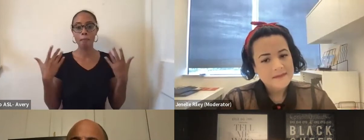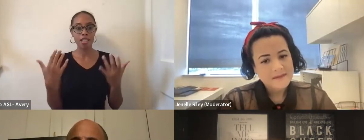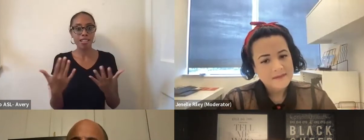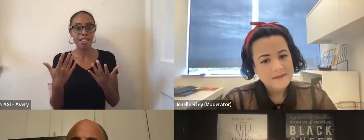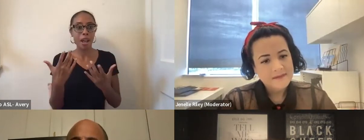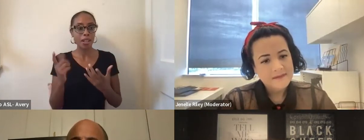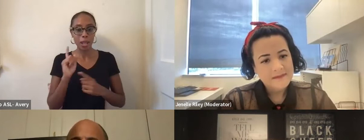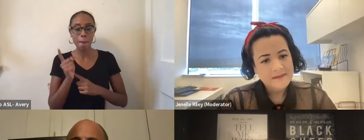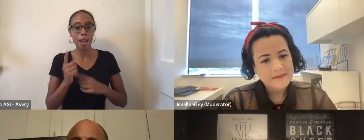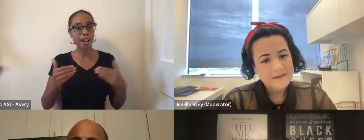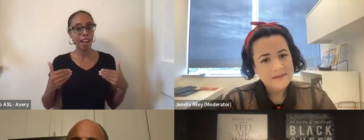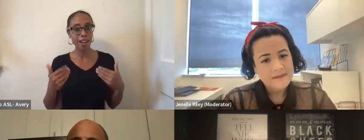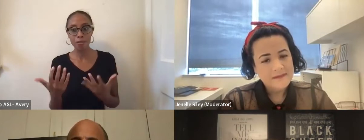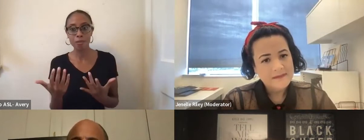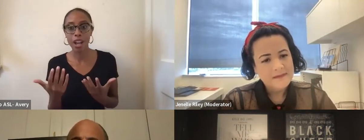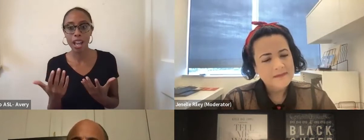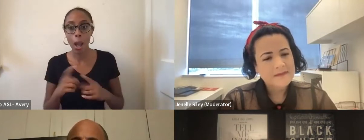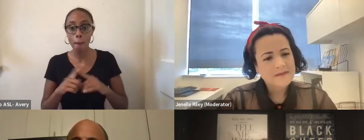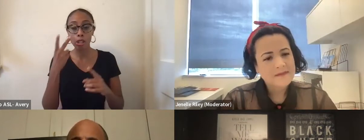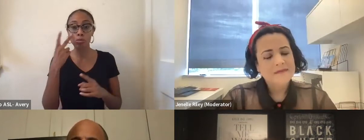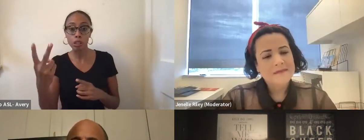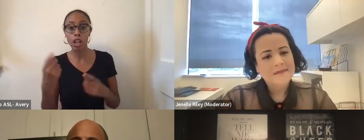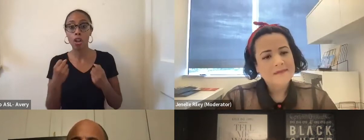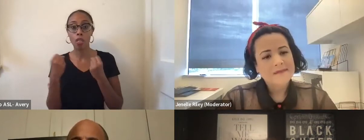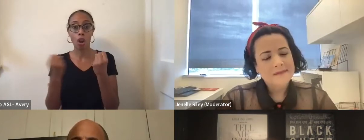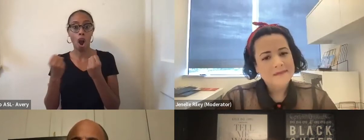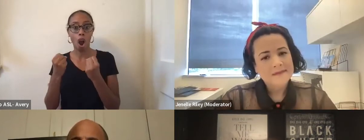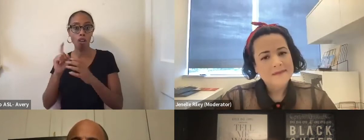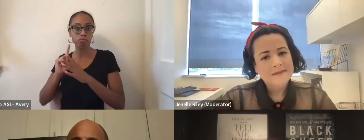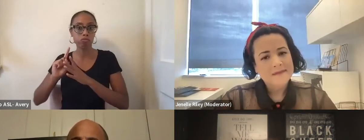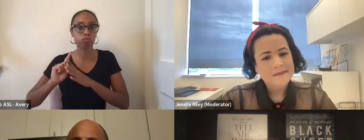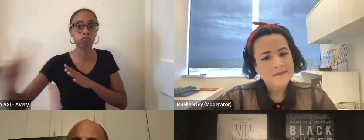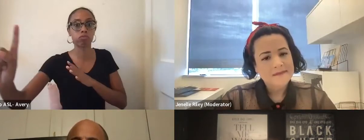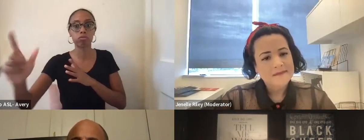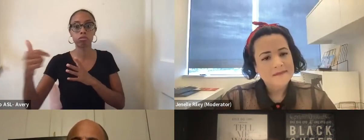And that felt unnerving, and also interesting for us, because it does exactly what we were hoping to